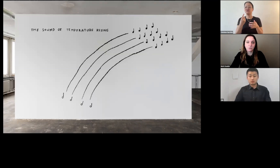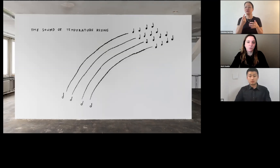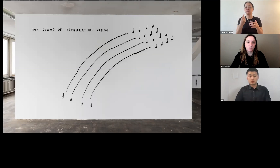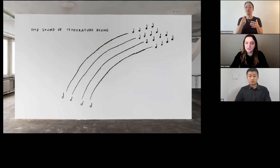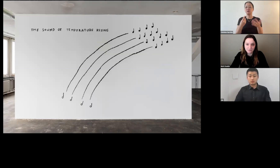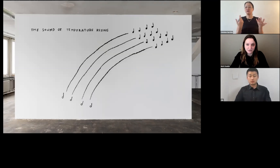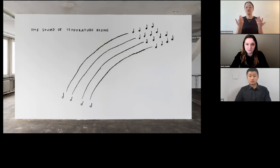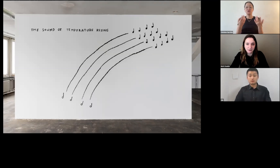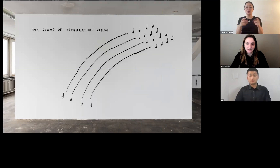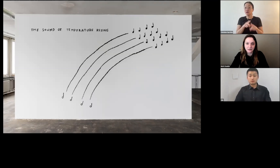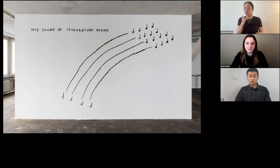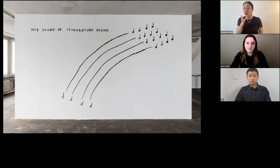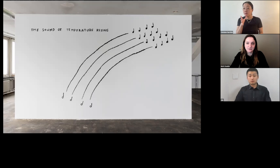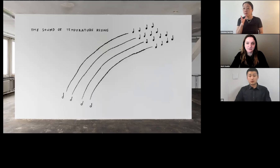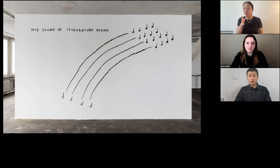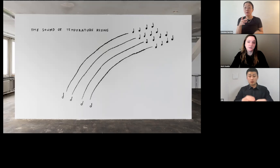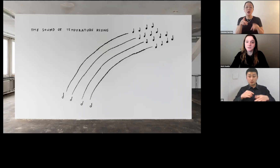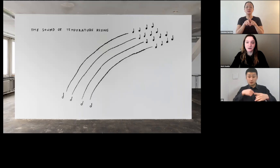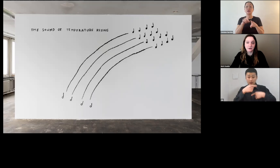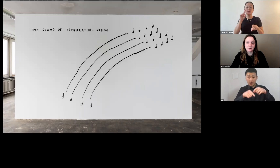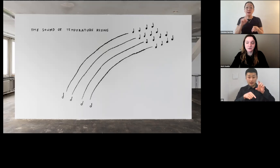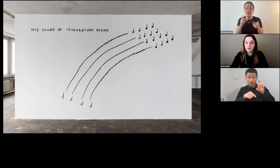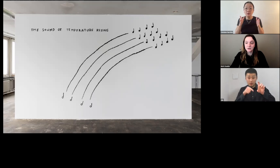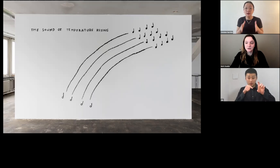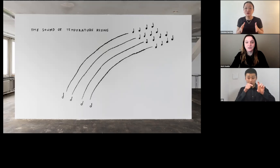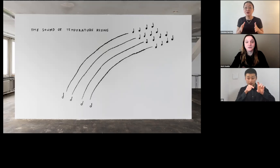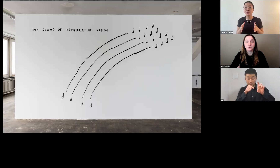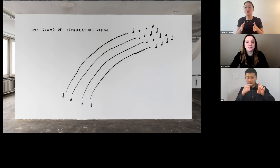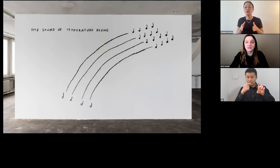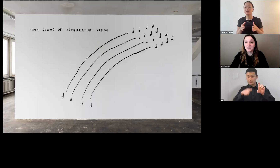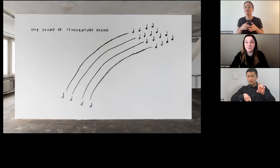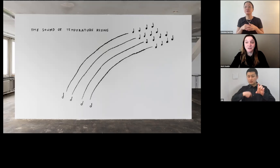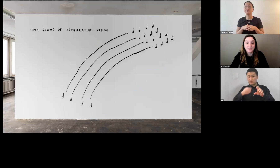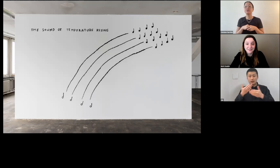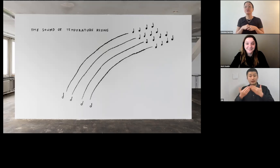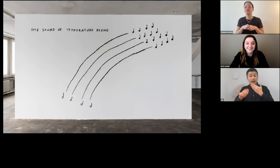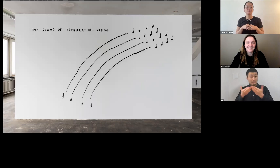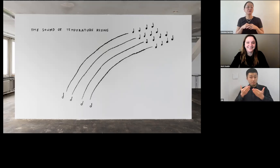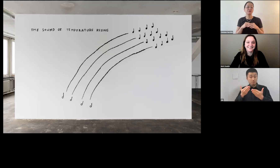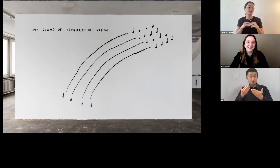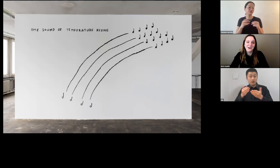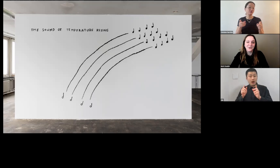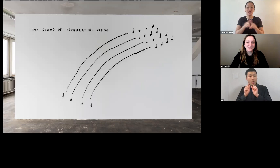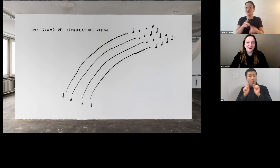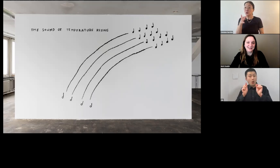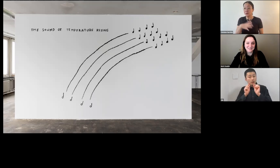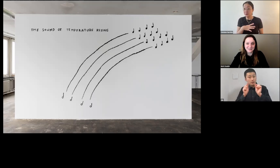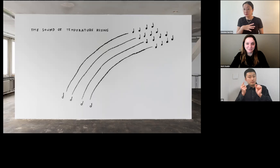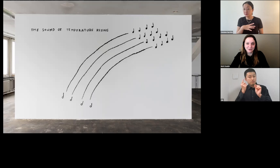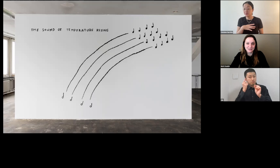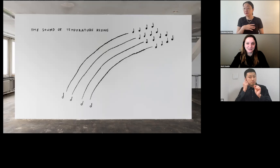or the deaf experience or something else. Like Joi said, like a mother or as a deaf person